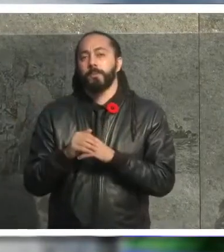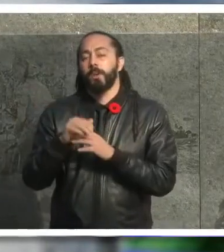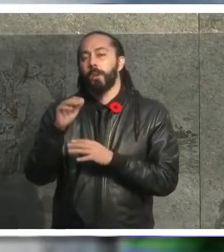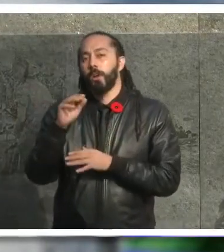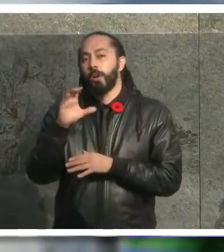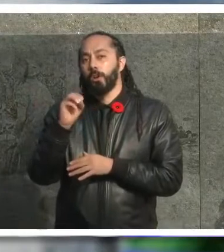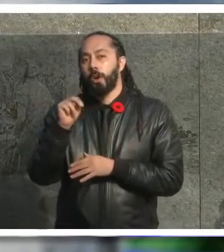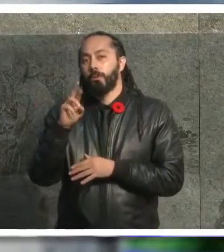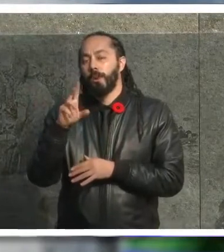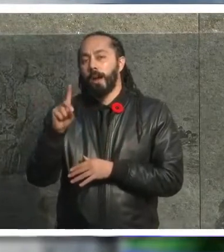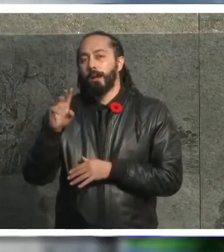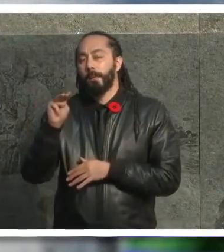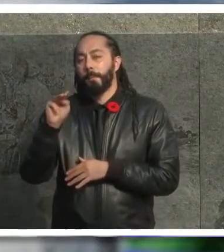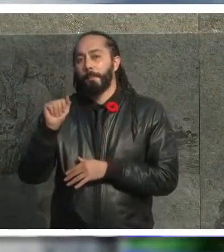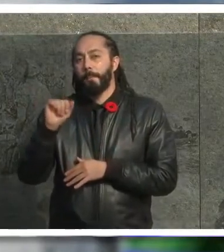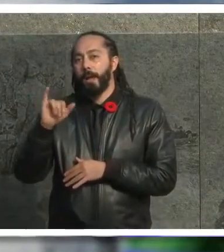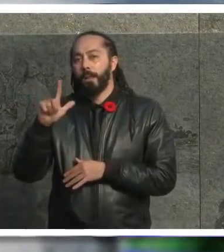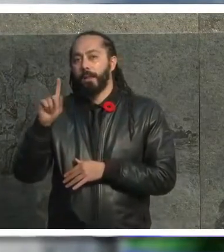tourism industries, General Conrad